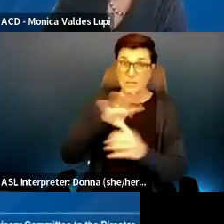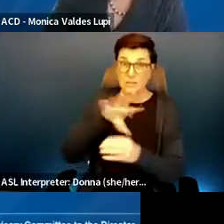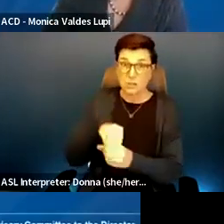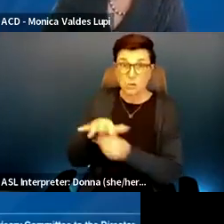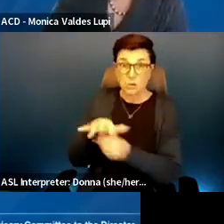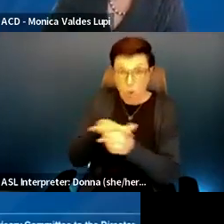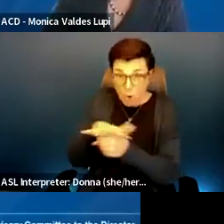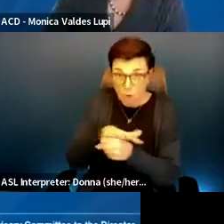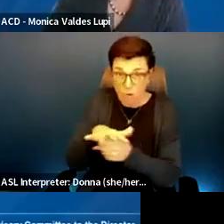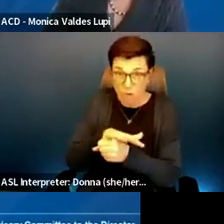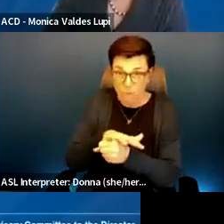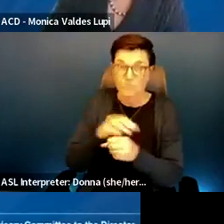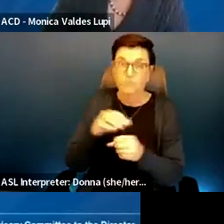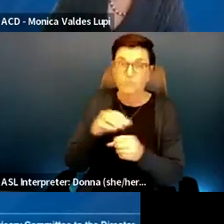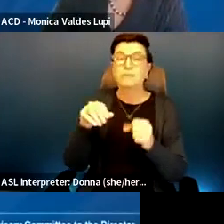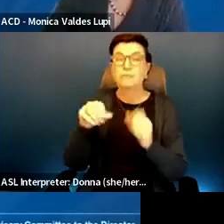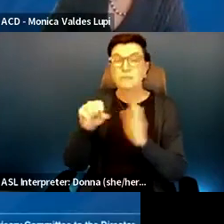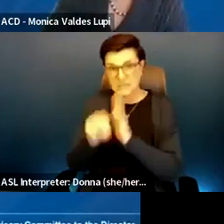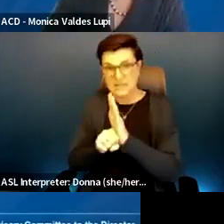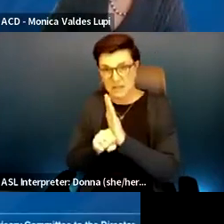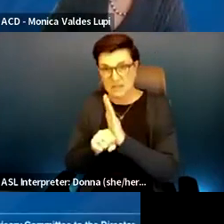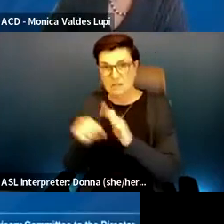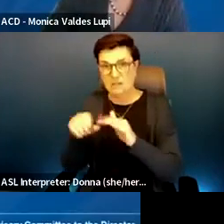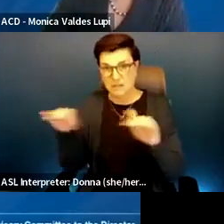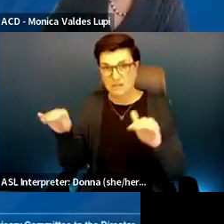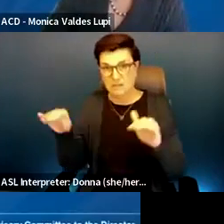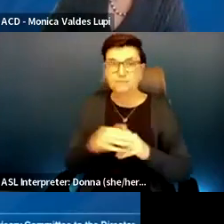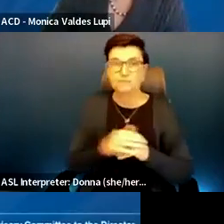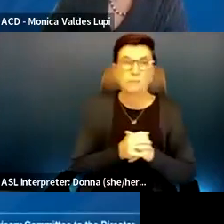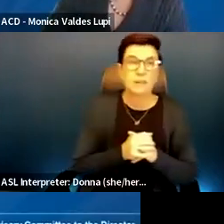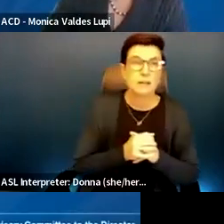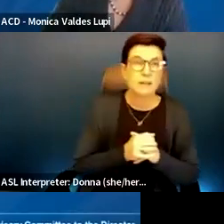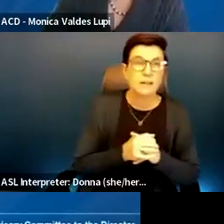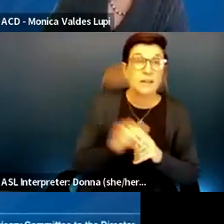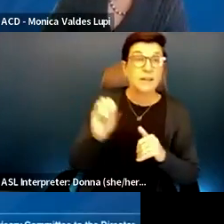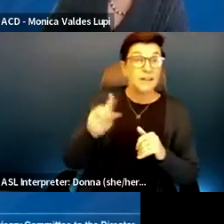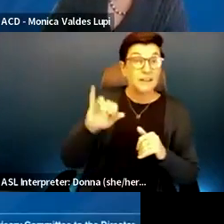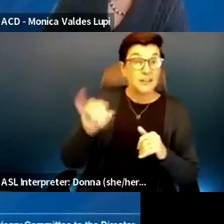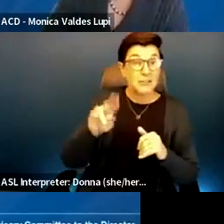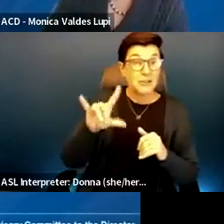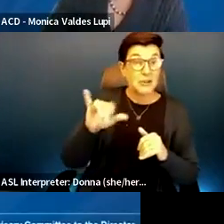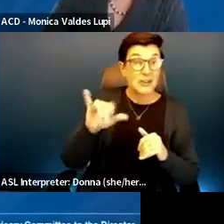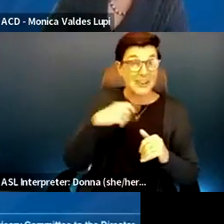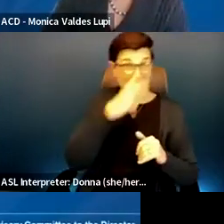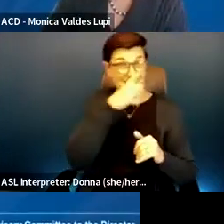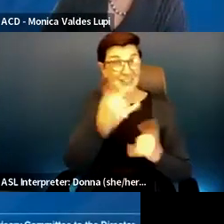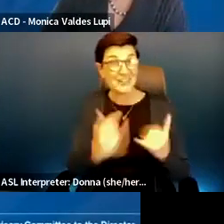I mentioned to folks you were going to be a minute or two late, so please ask your question.